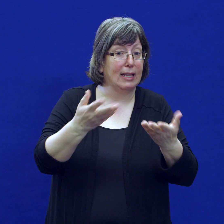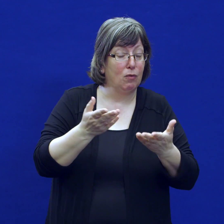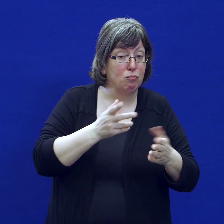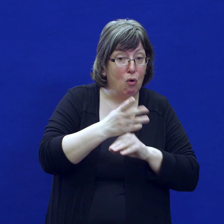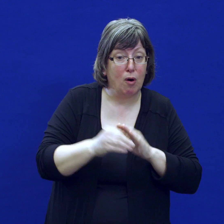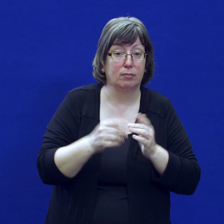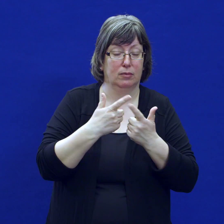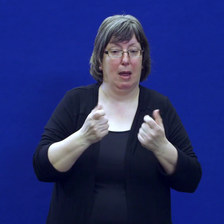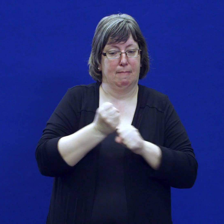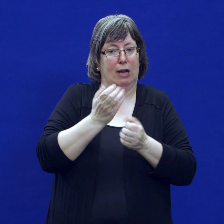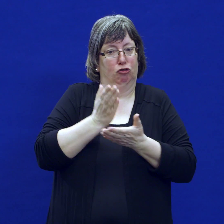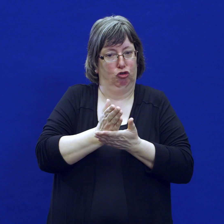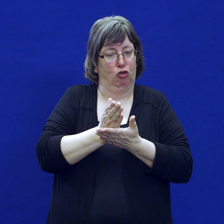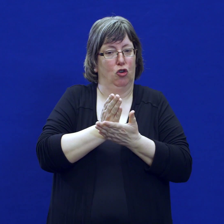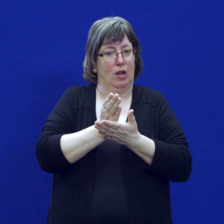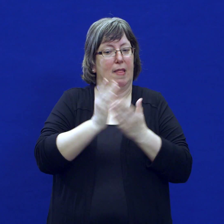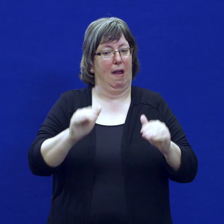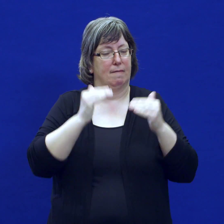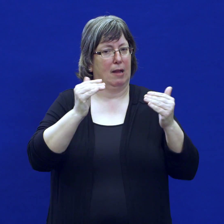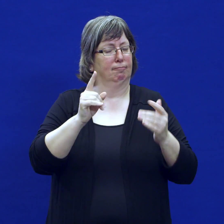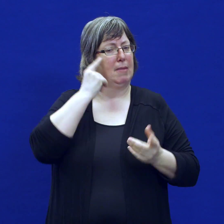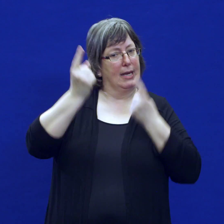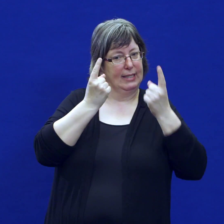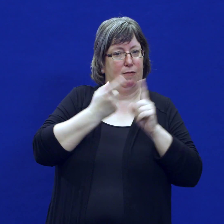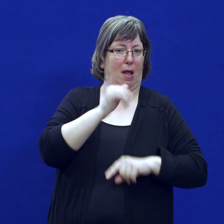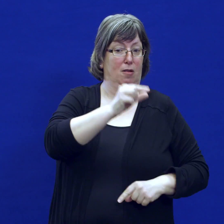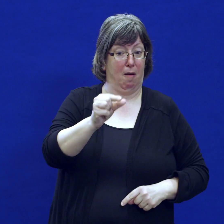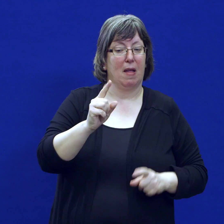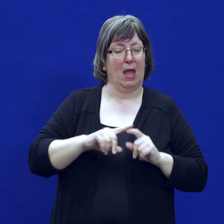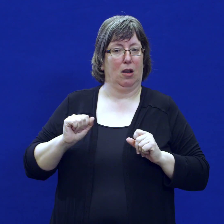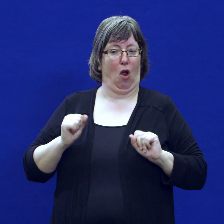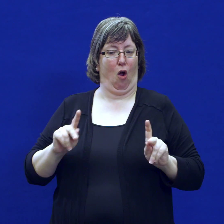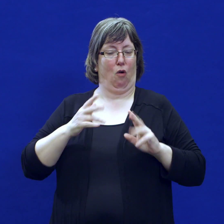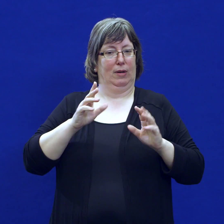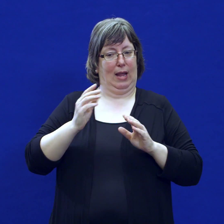are advanced and considered by the government.